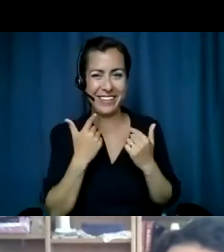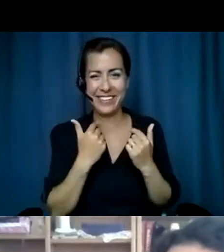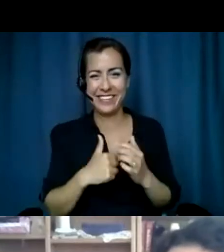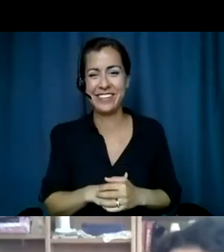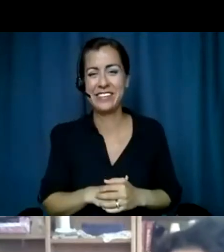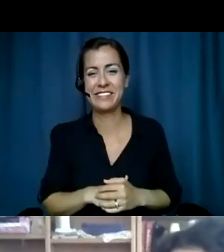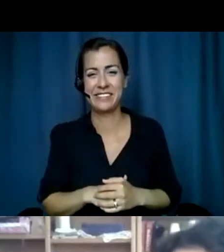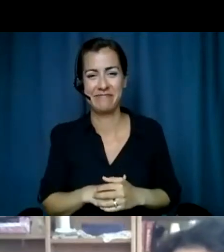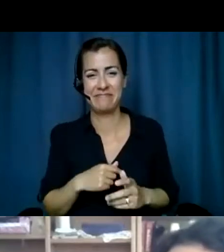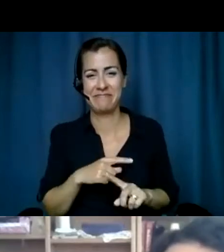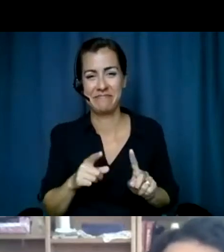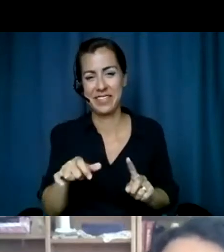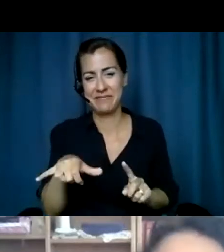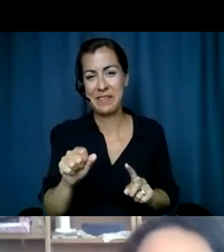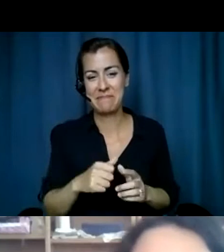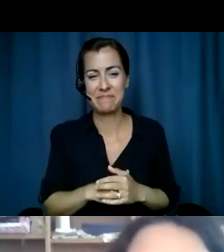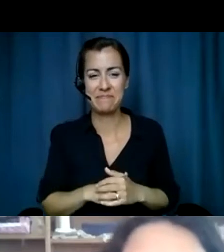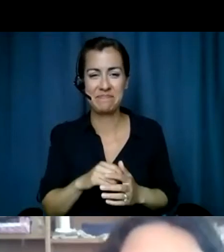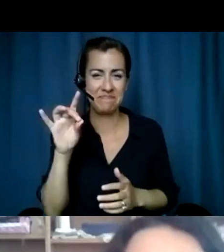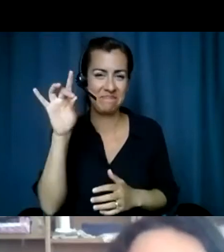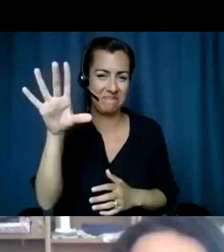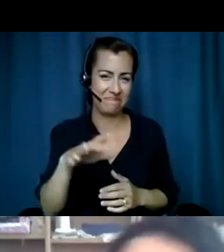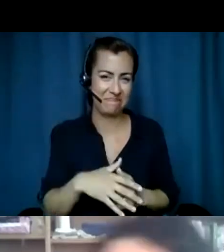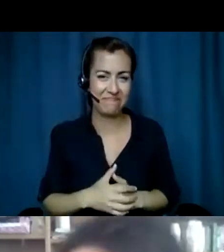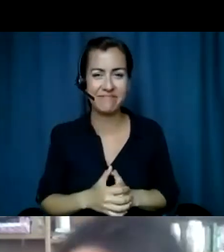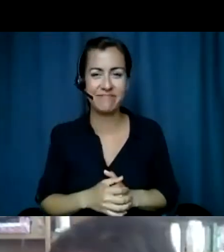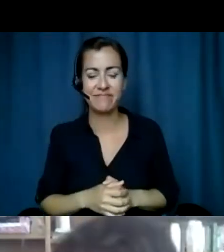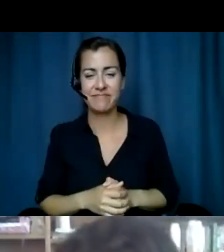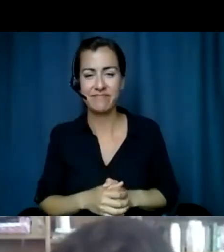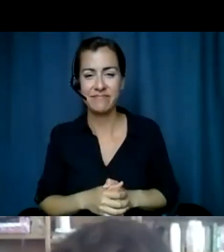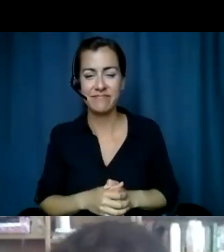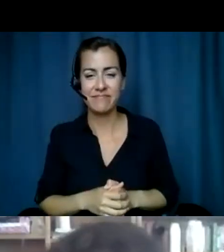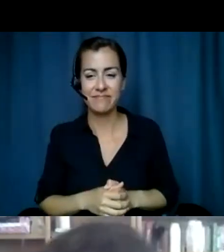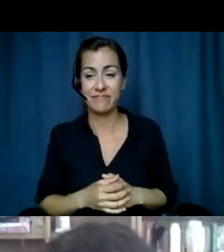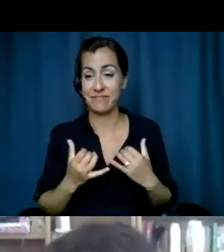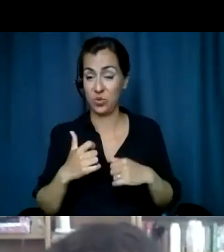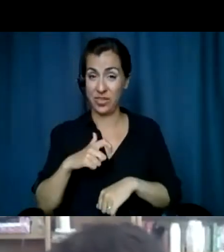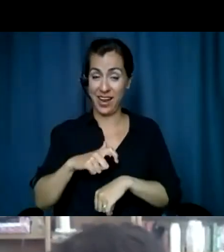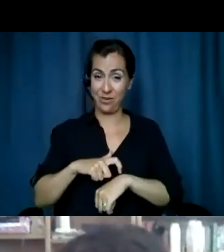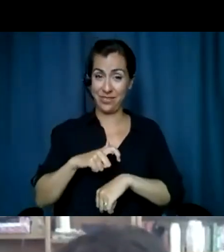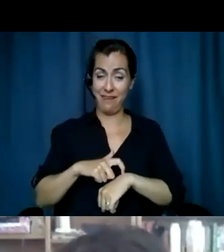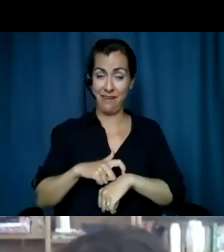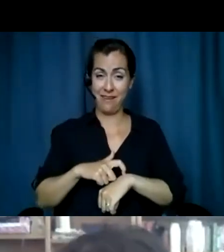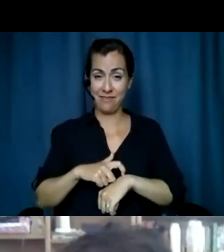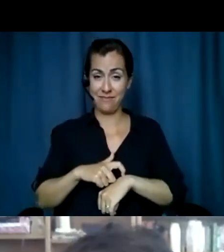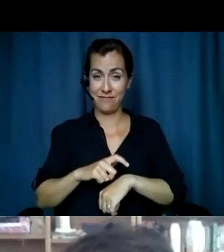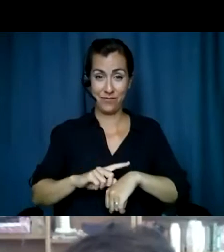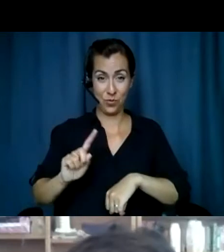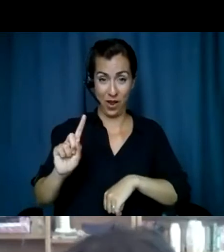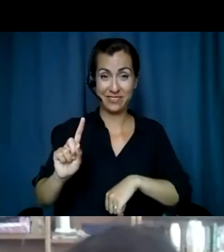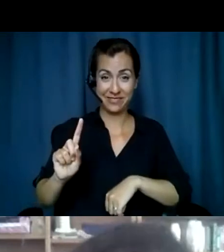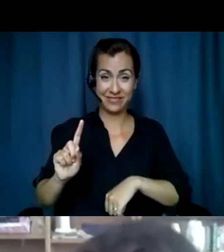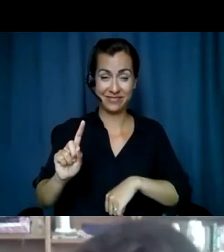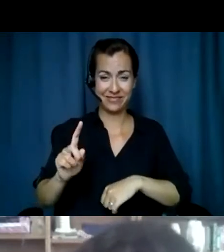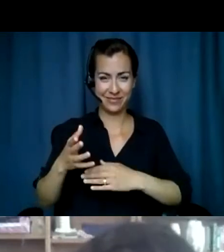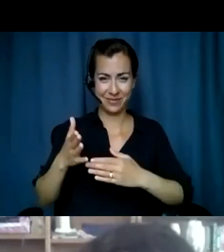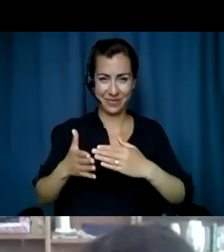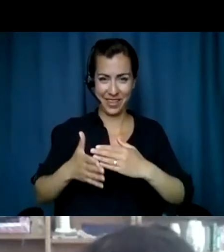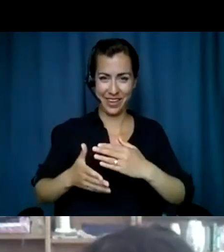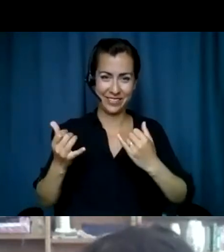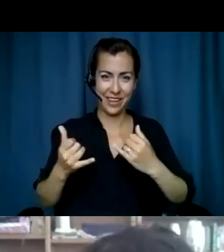Thank you. Not a problem. Thank you. Thanks everyone!